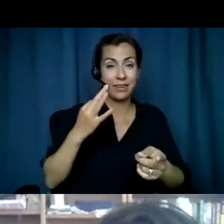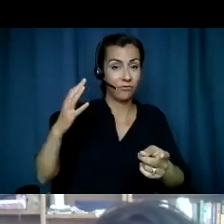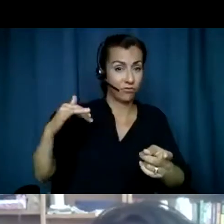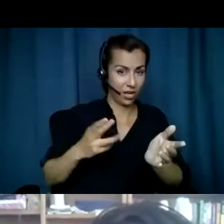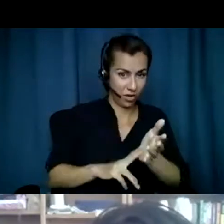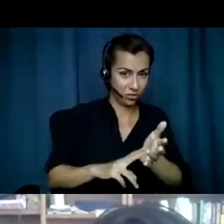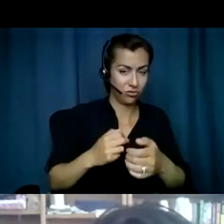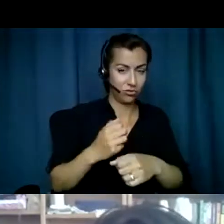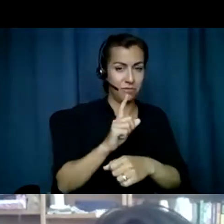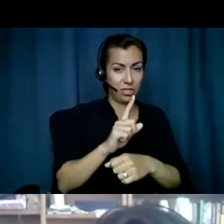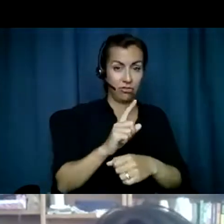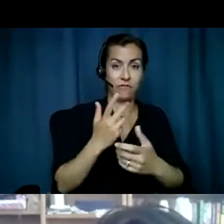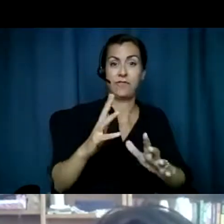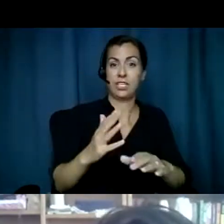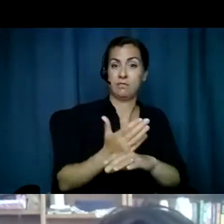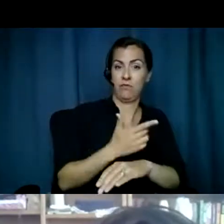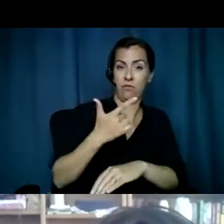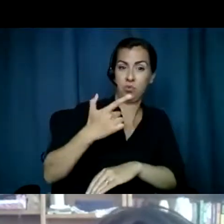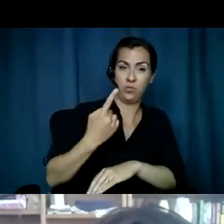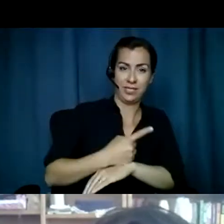Yeah, I think that's really a great